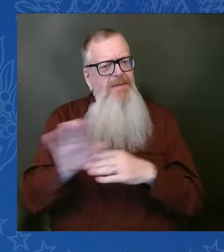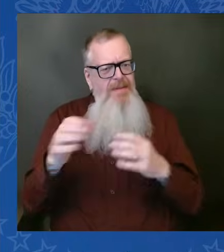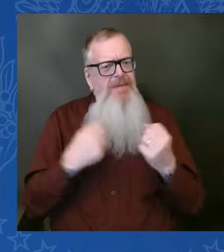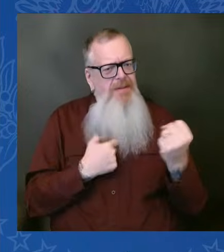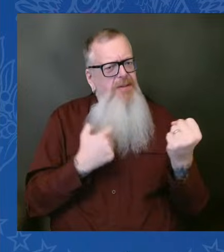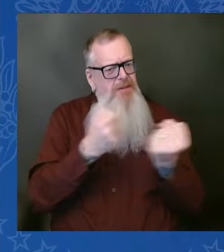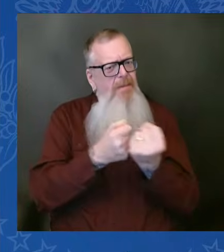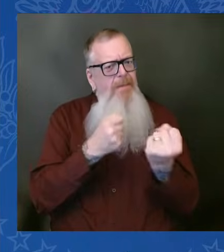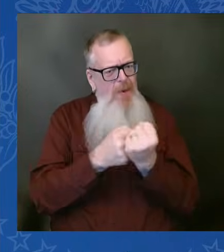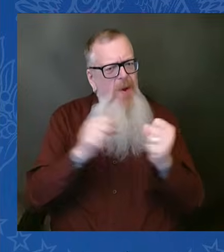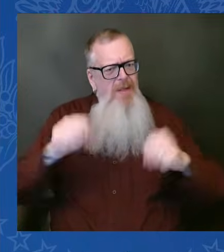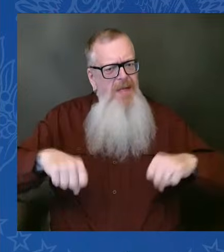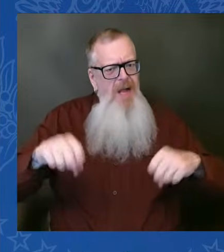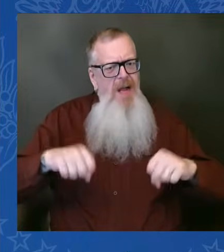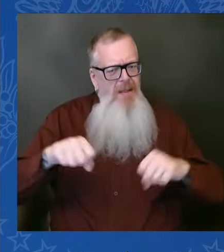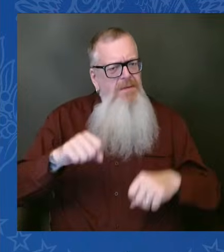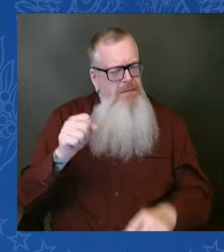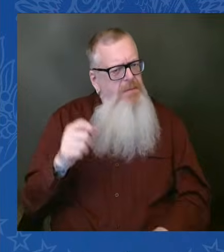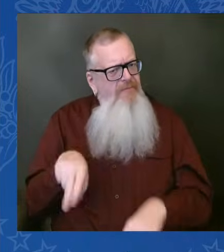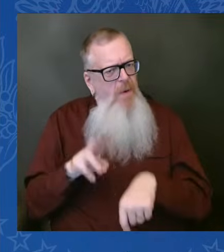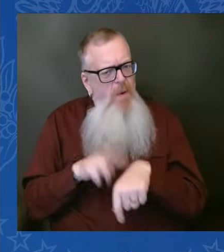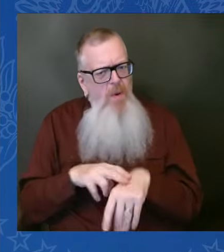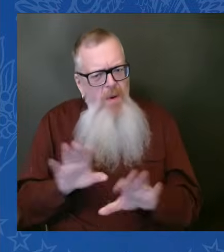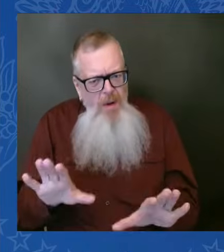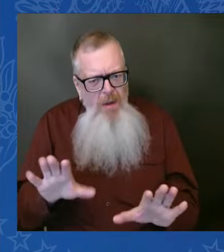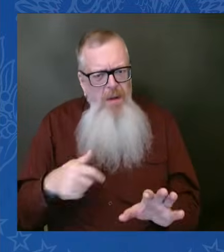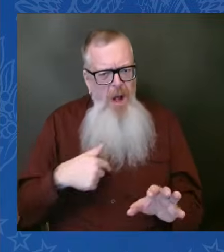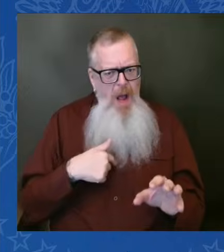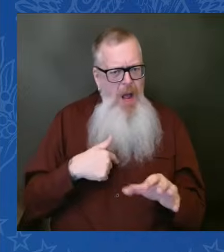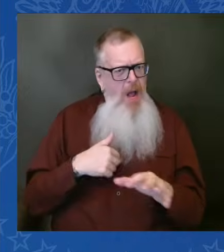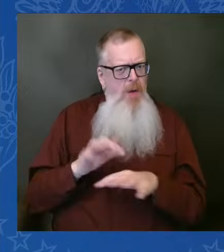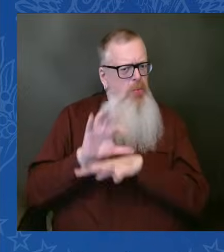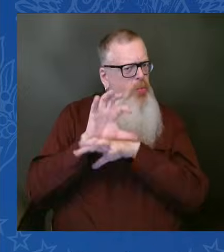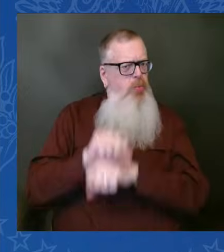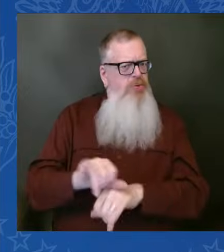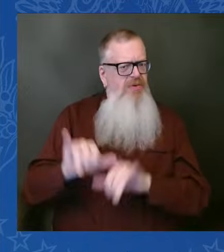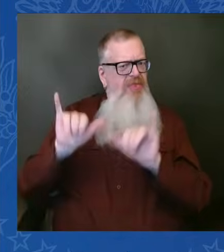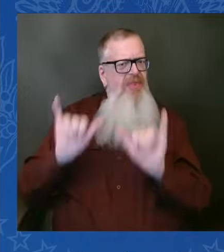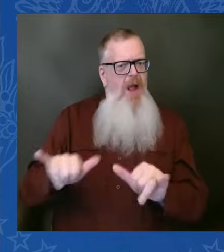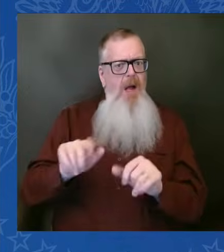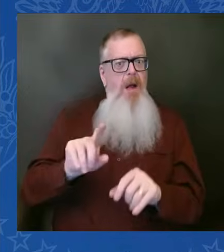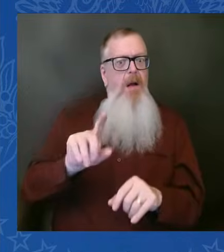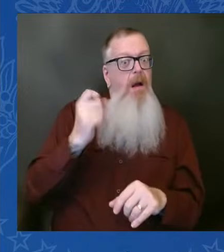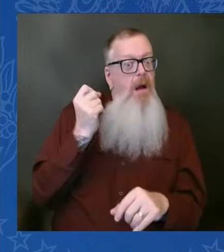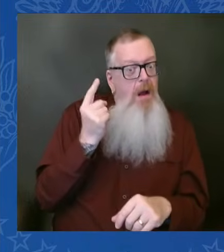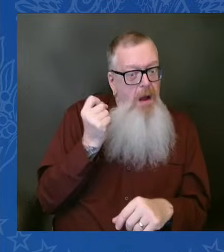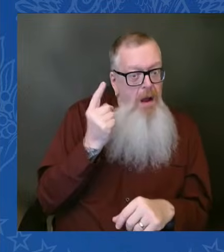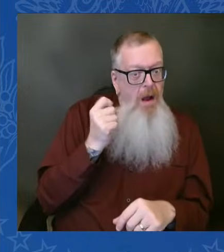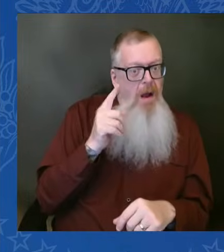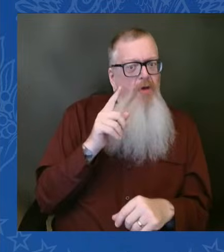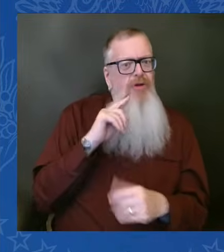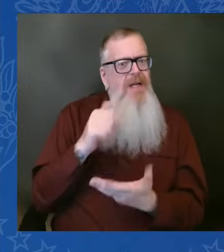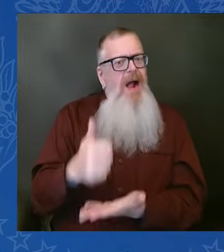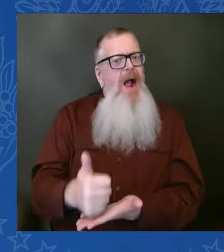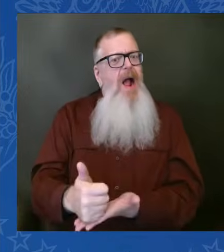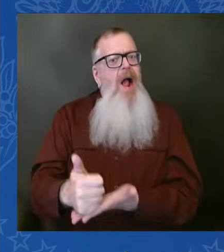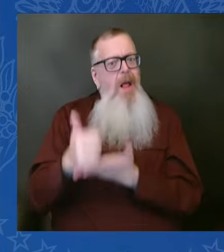So, I’m mildly accustomed to corporate America, and to see it grow is useful and helpful and necessary. But to make the most of the opportunities ahead,